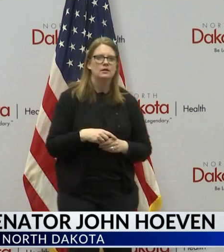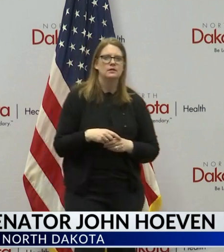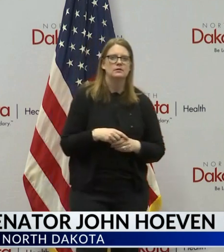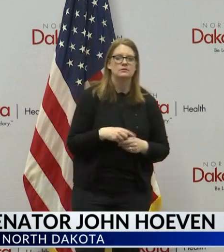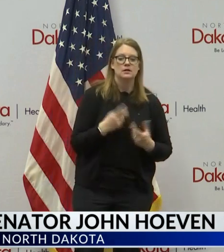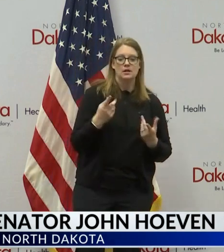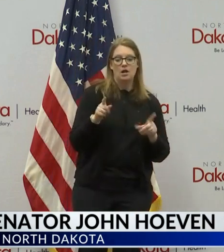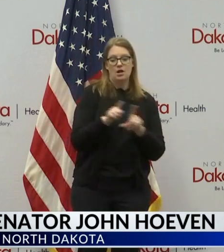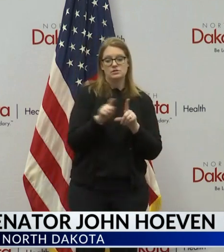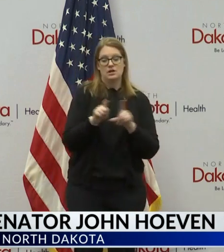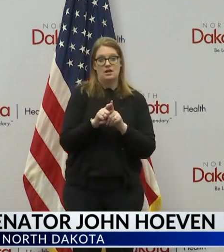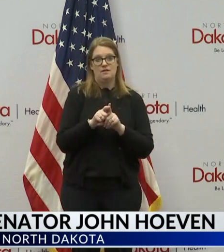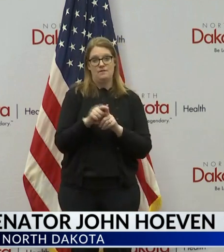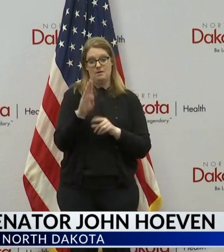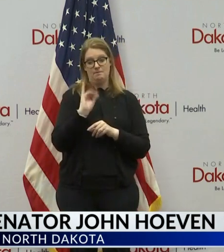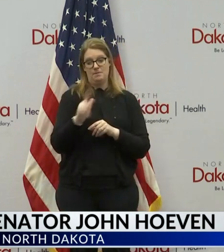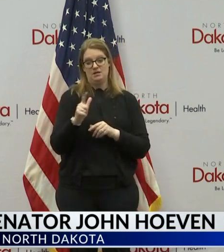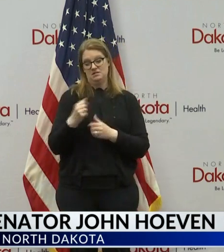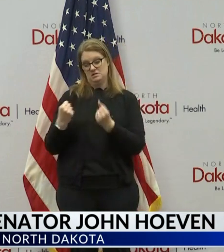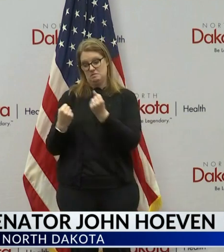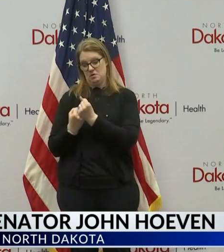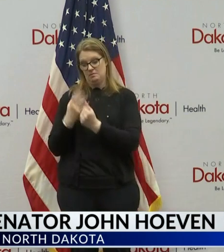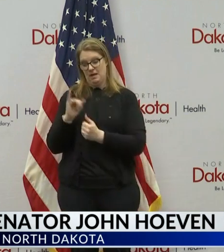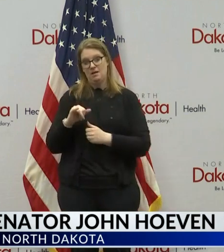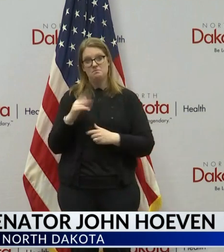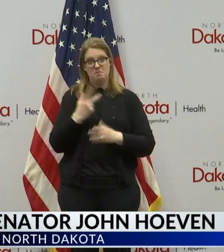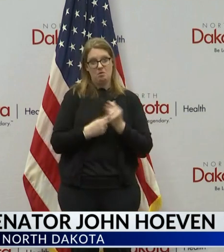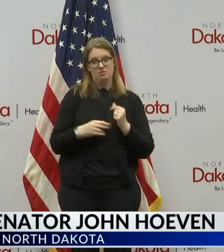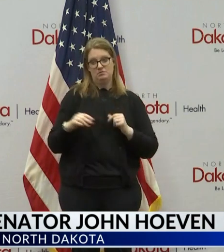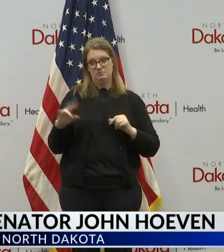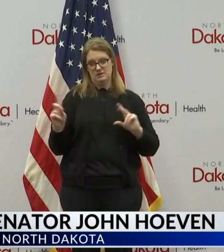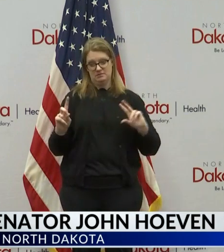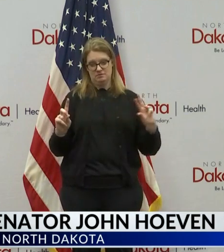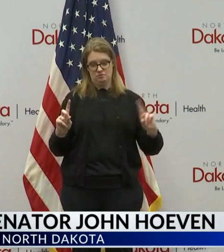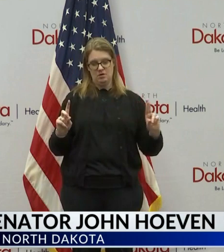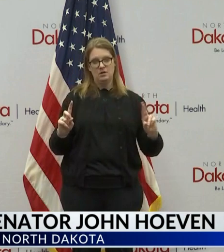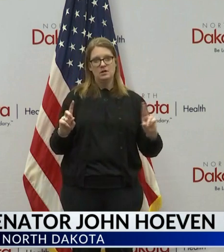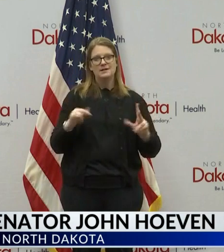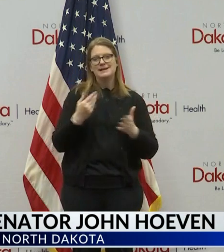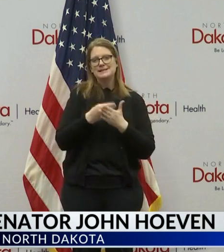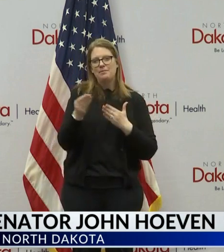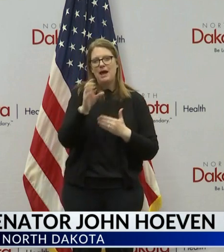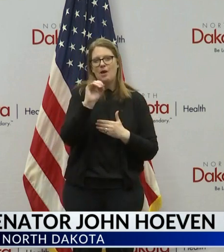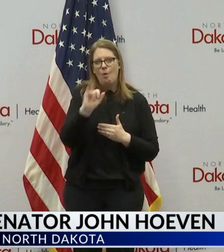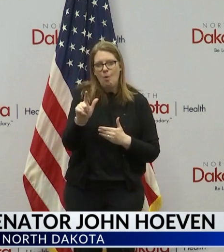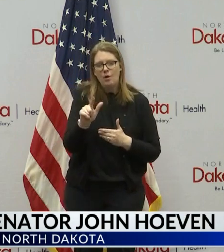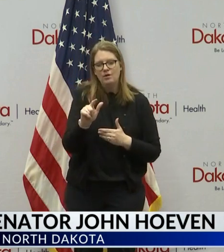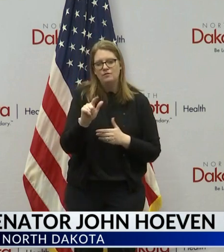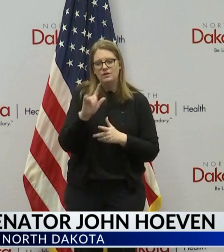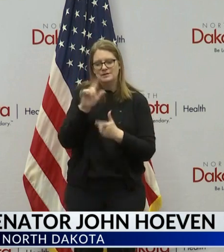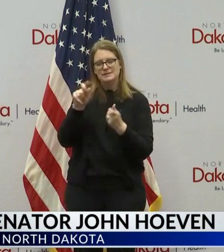IMPORTANT. AND THE OTHER PIECES I HAVE